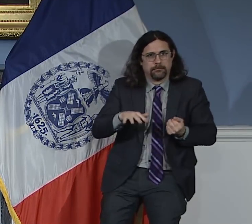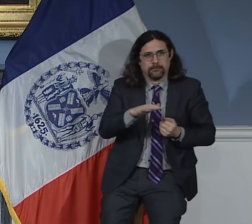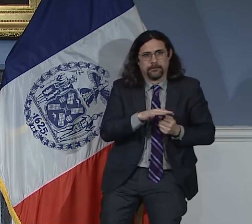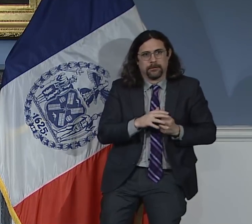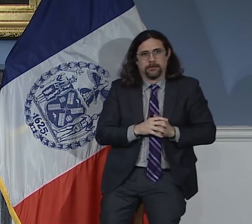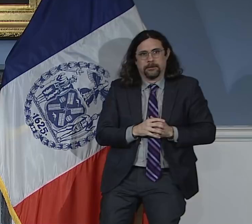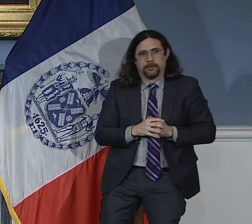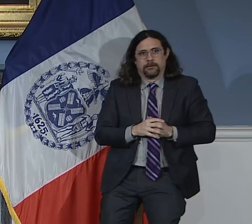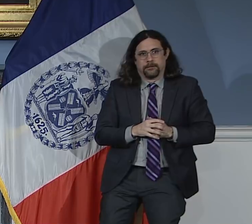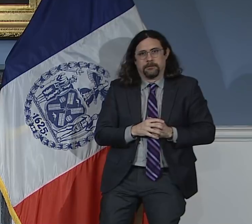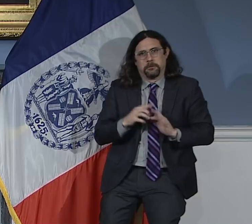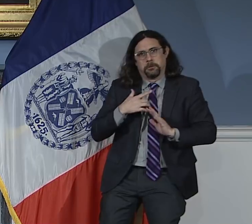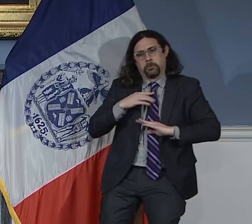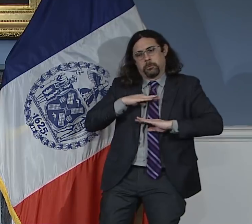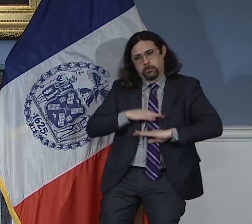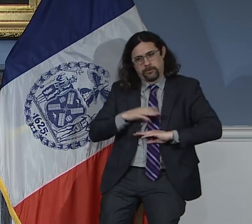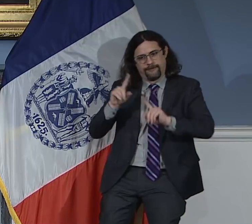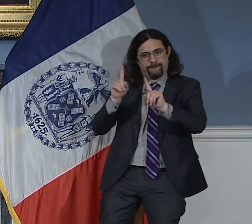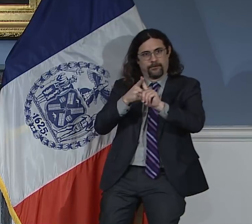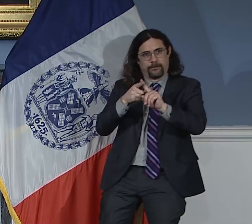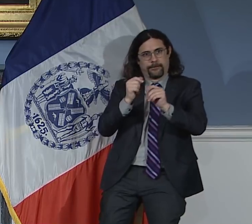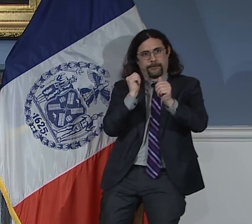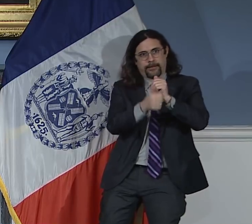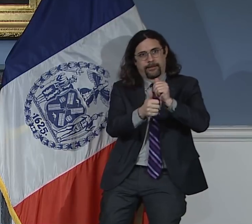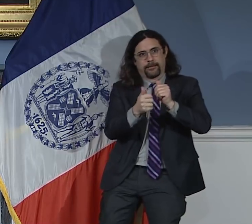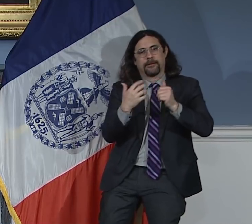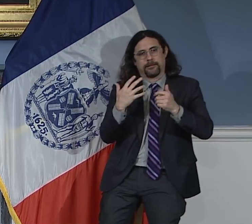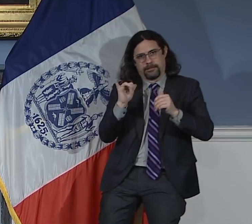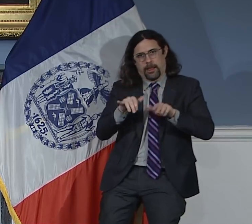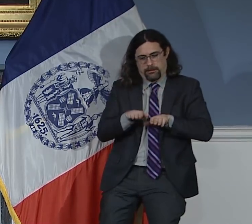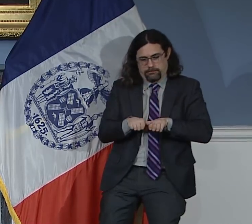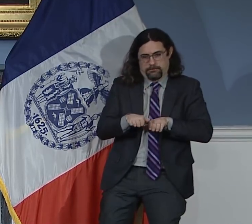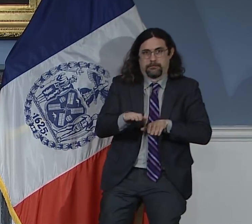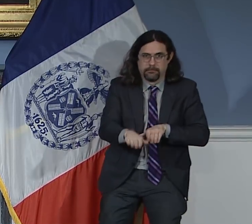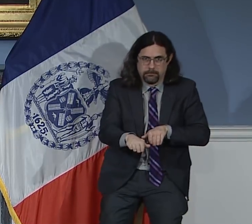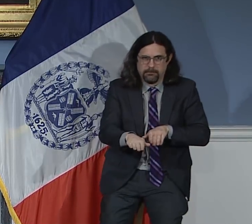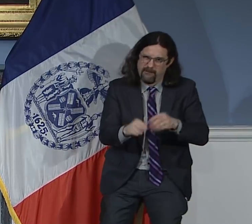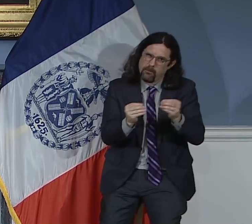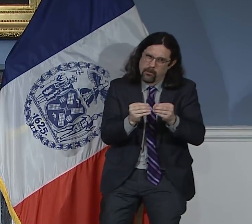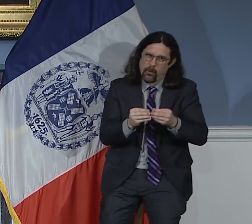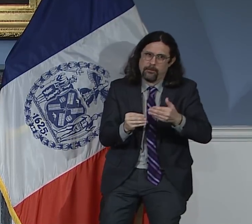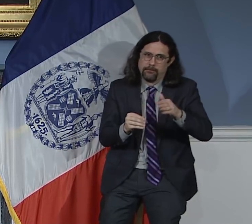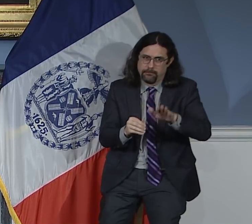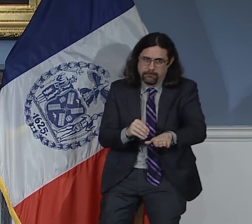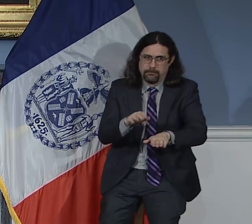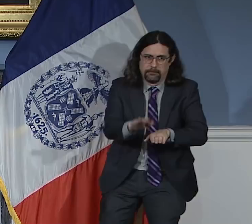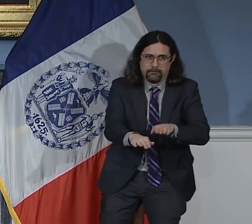ASSURANCE THAT THE FIRST STEP TAKEN BY CONGRESS IS JUST A SMALL